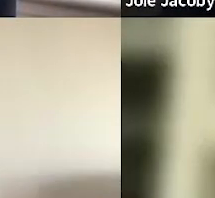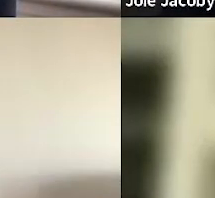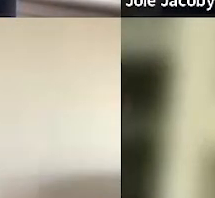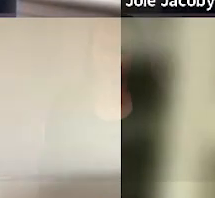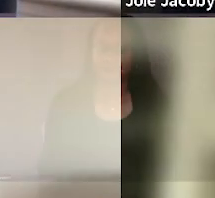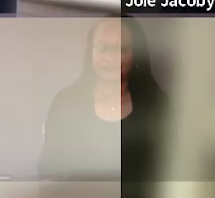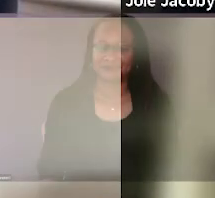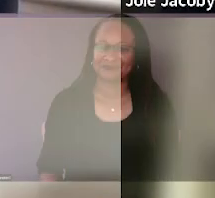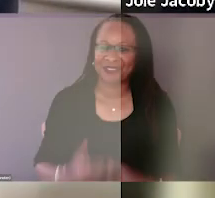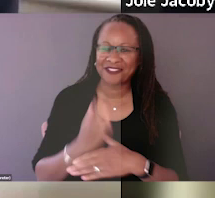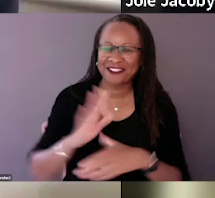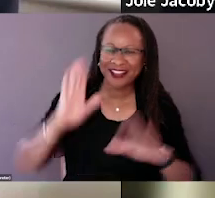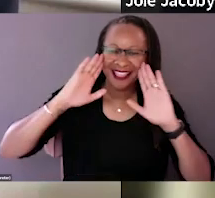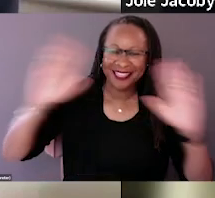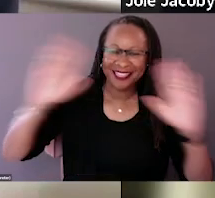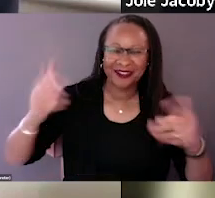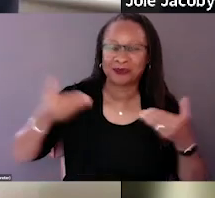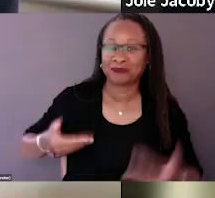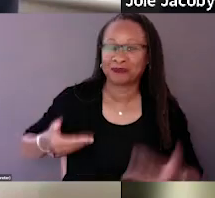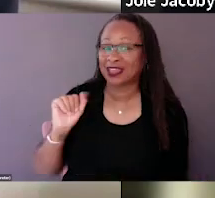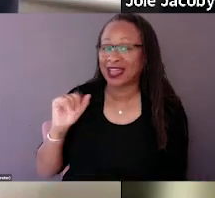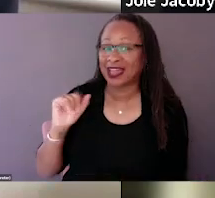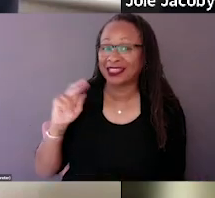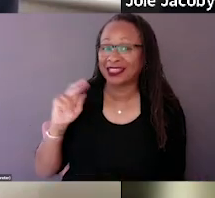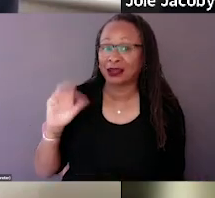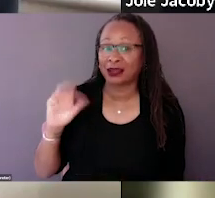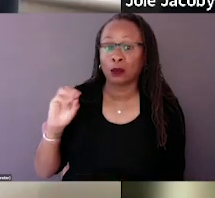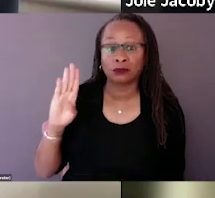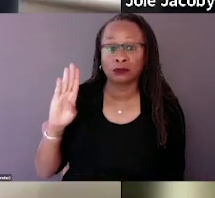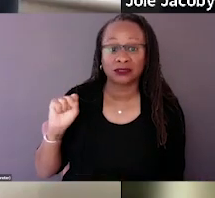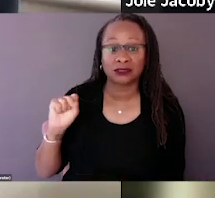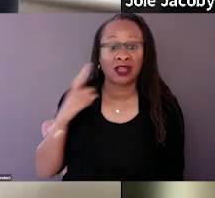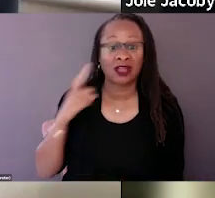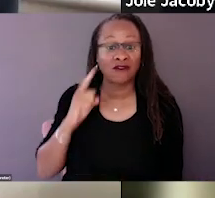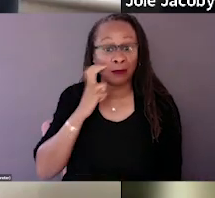All right, hi there, my name is Catalina Combs. For our blind and low-vision attendees,